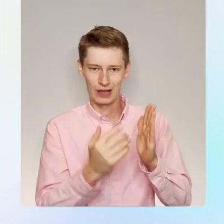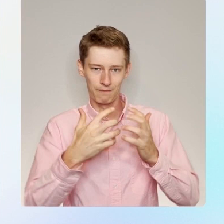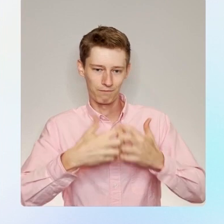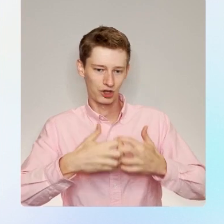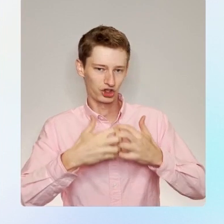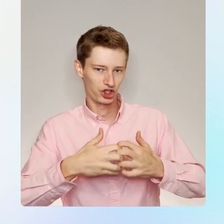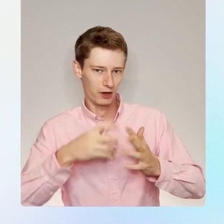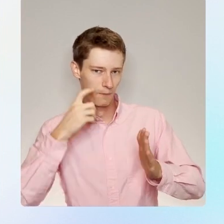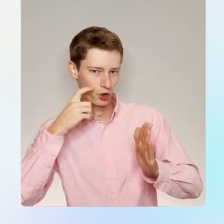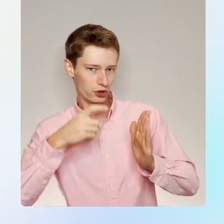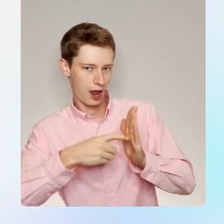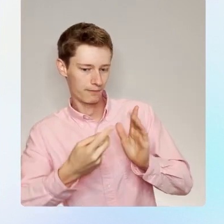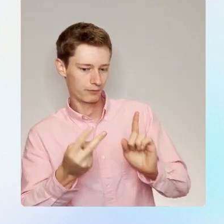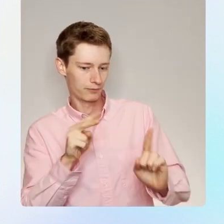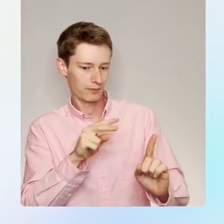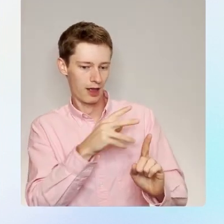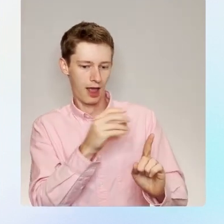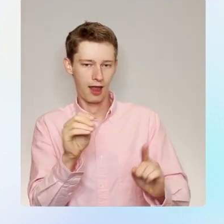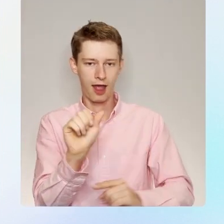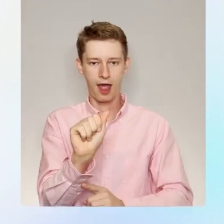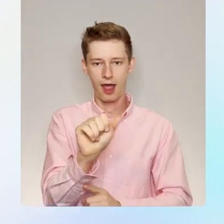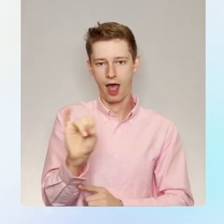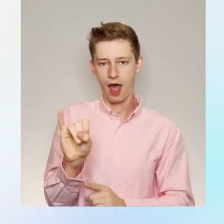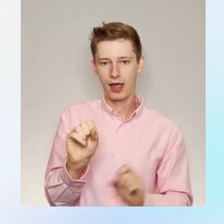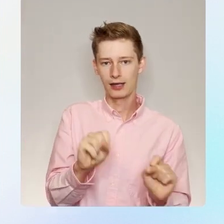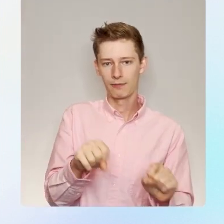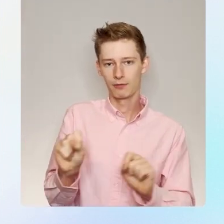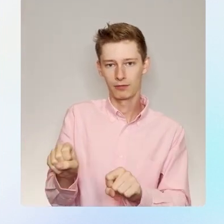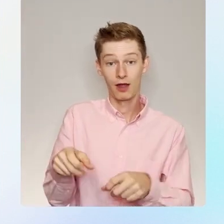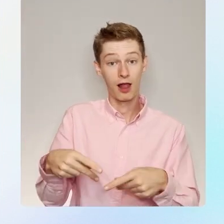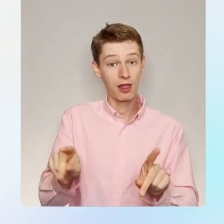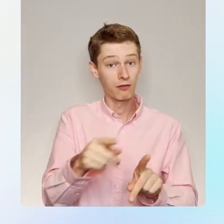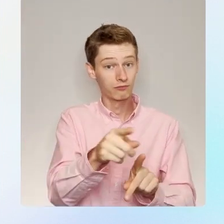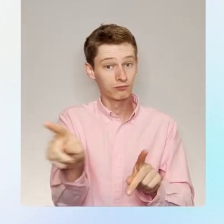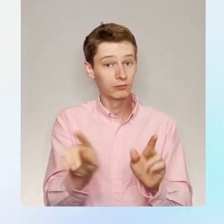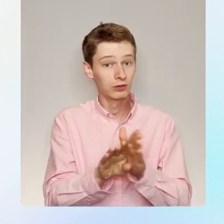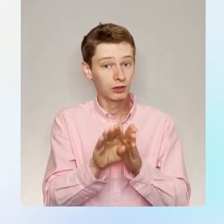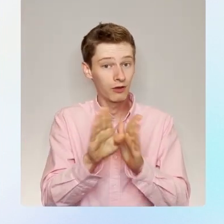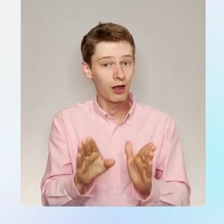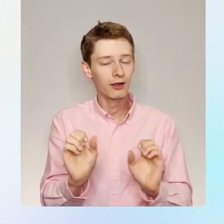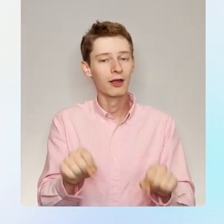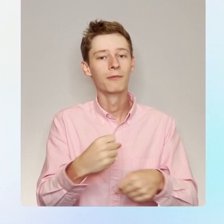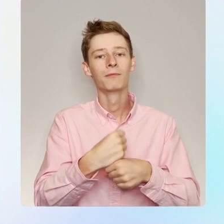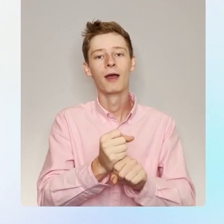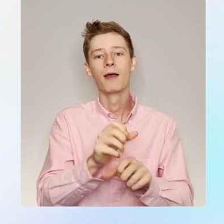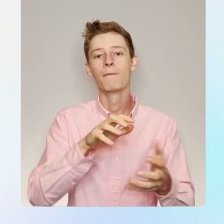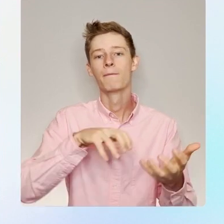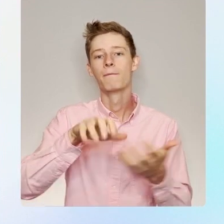and AI capabilities that enable developers to build mixed reality experiences